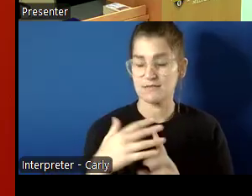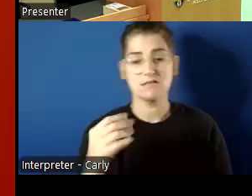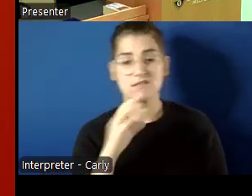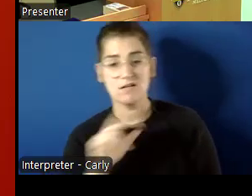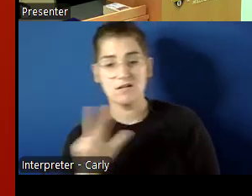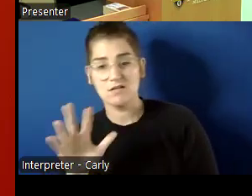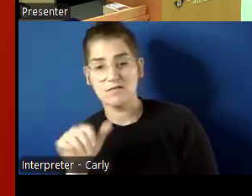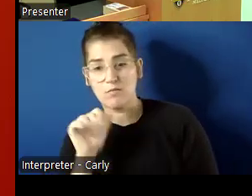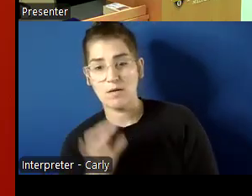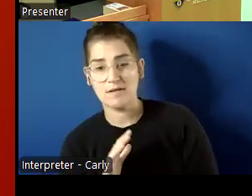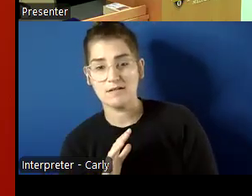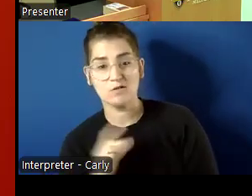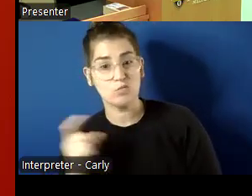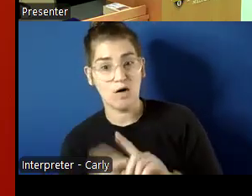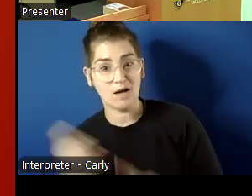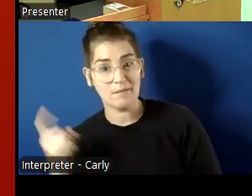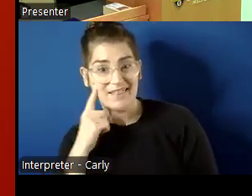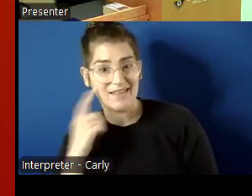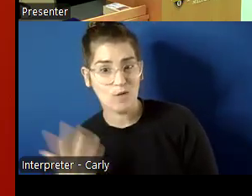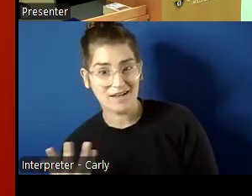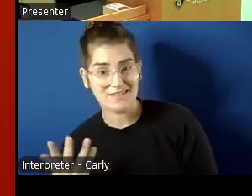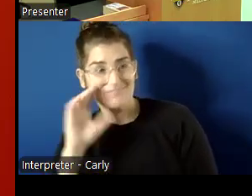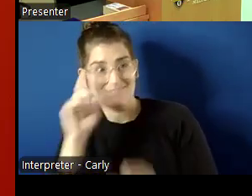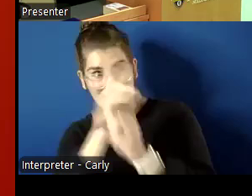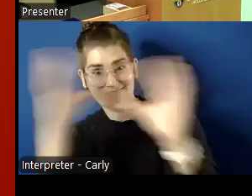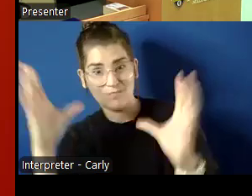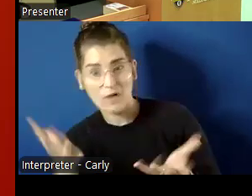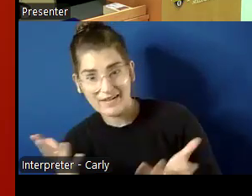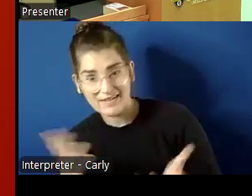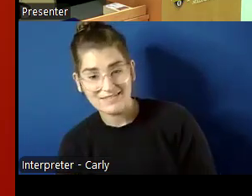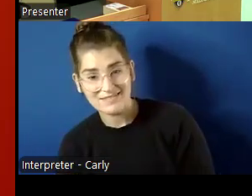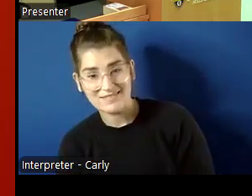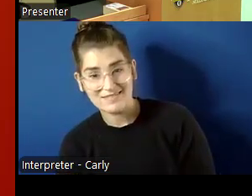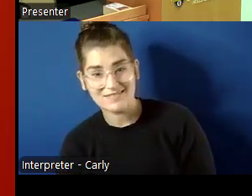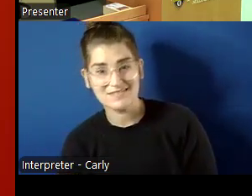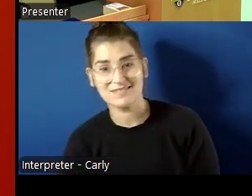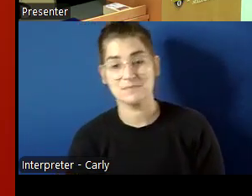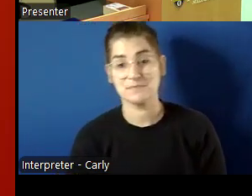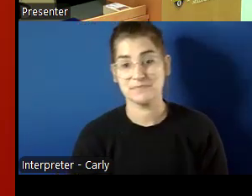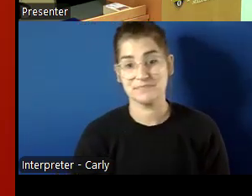what's what's the default? What's the default picture you get in your mind? Many times it's